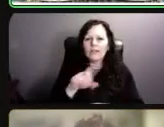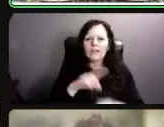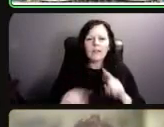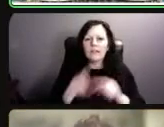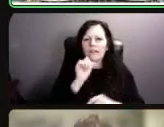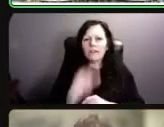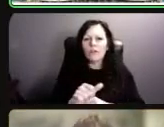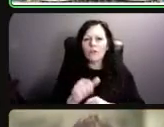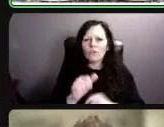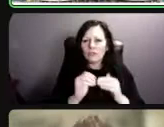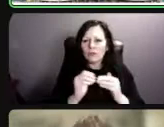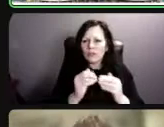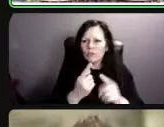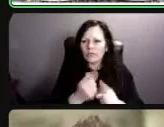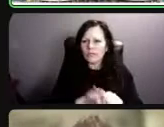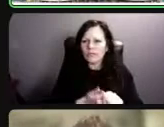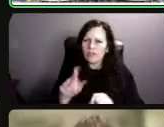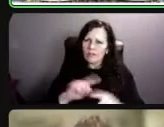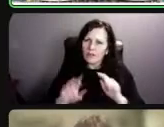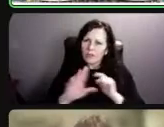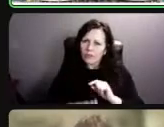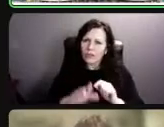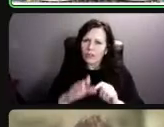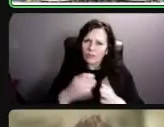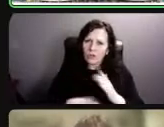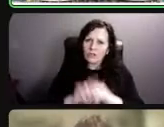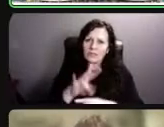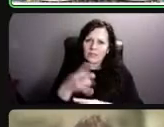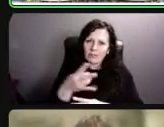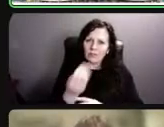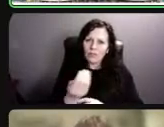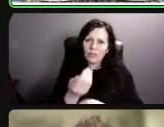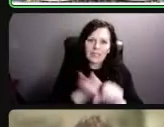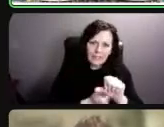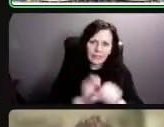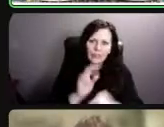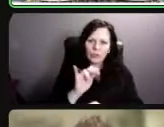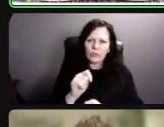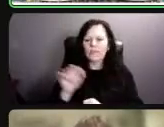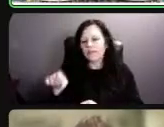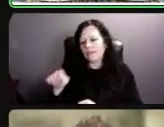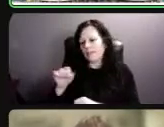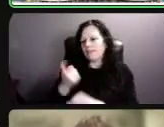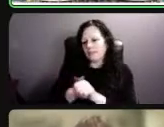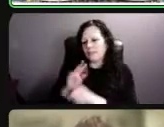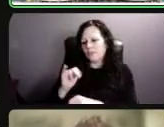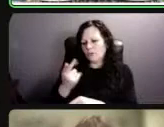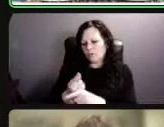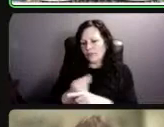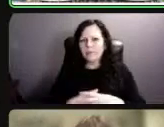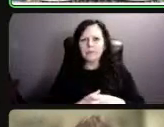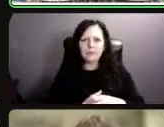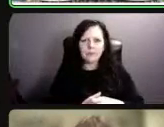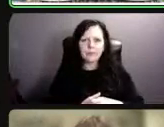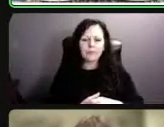SO AGAIN THEY'RE PART OF